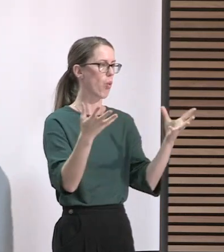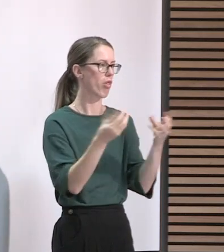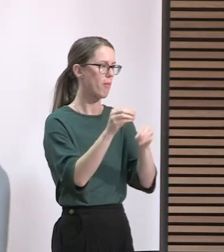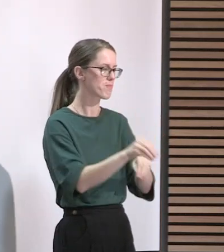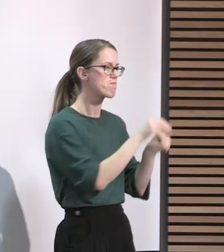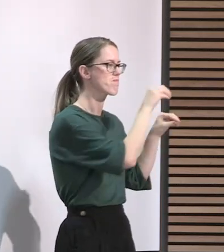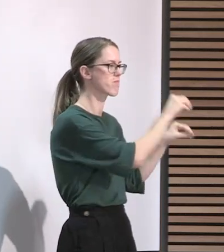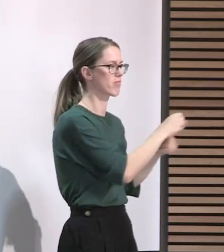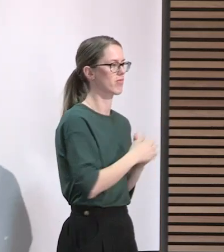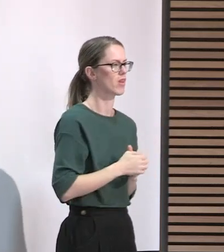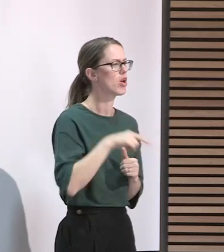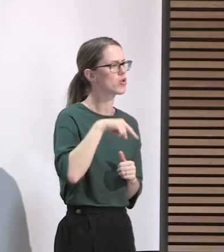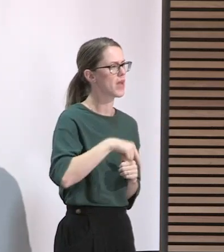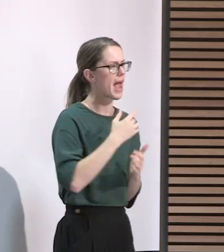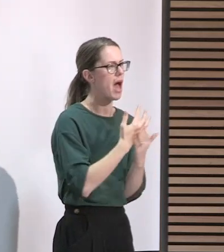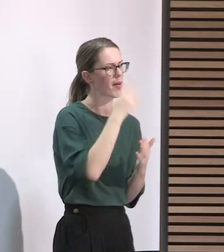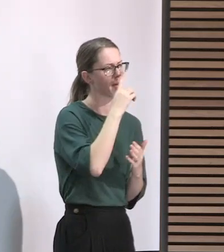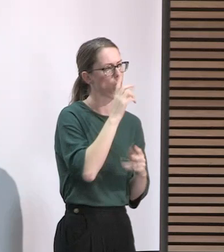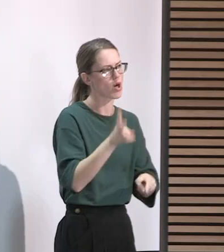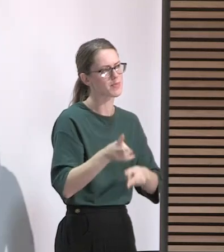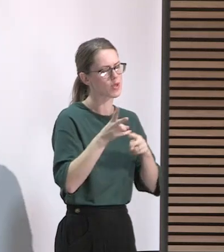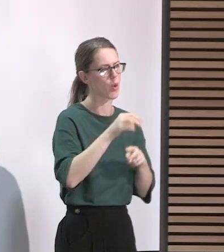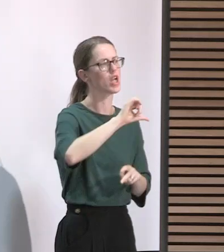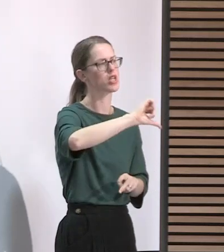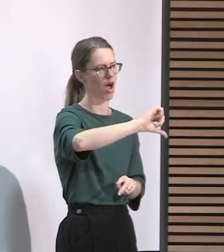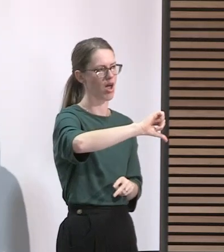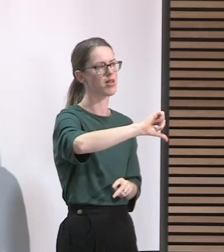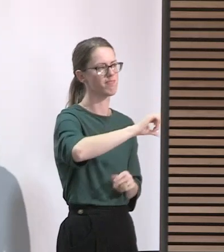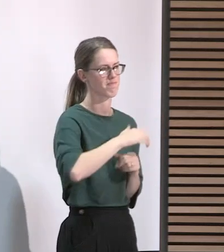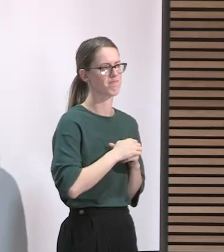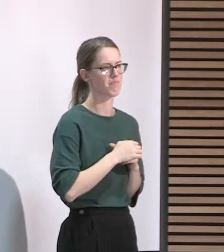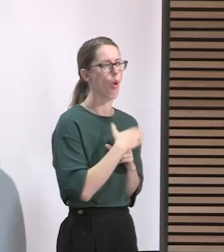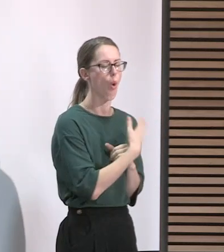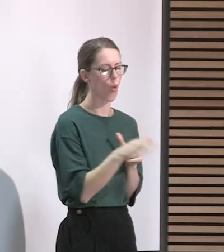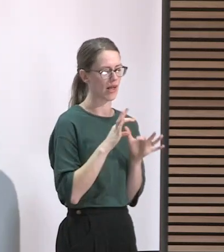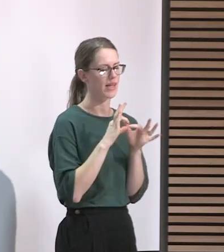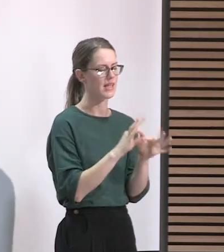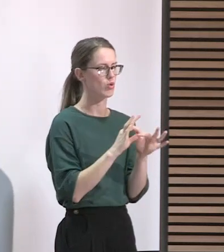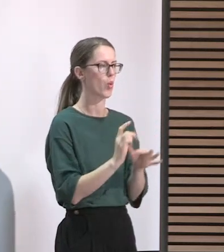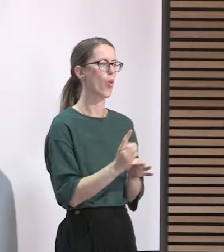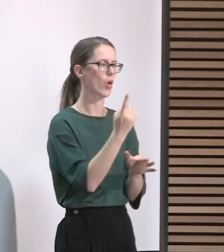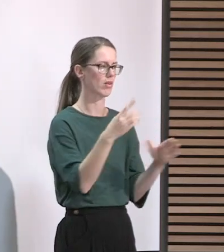have tested positive as well as household contacts. Today, there are nine people